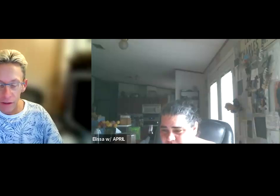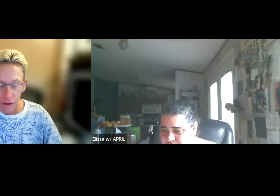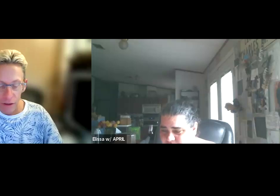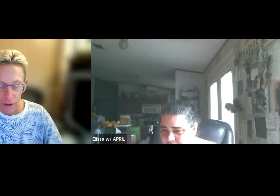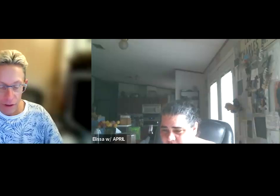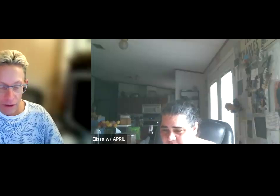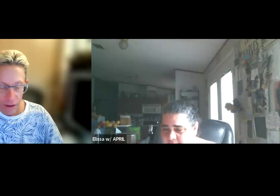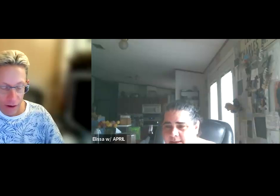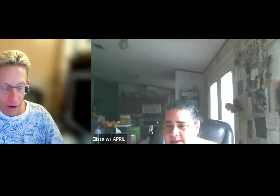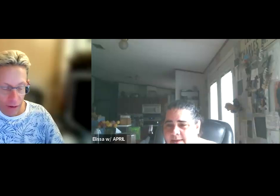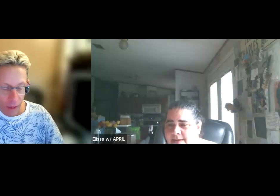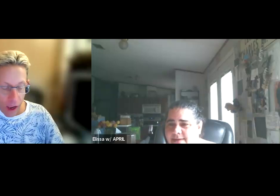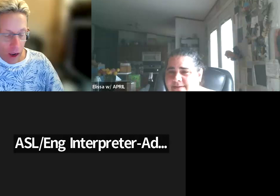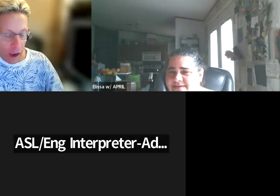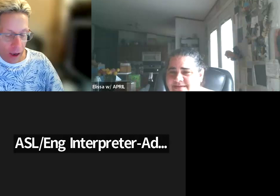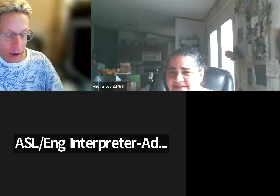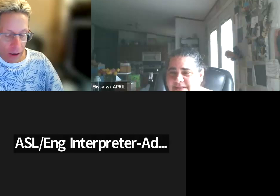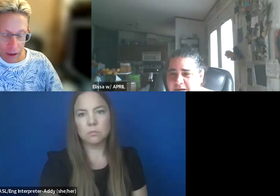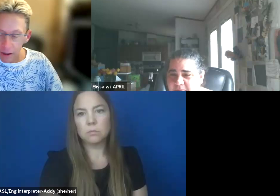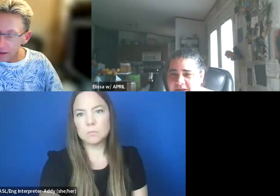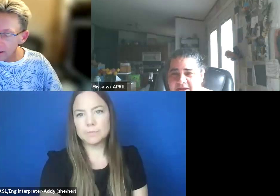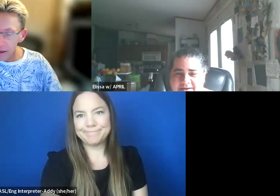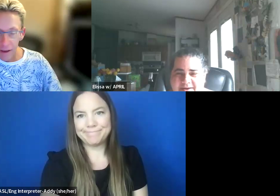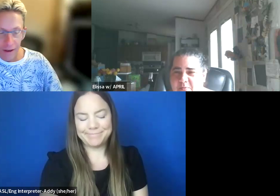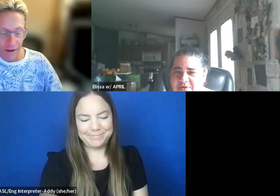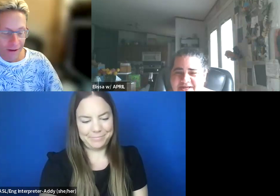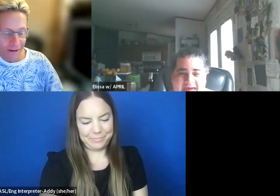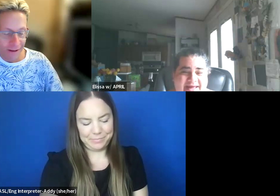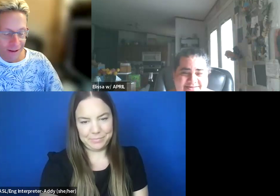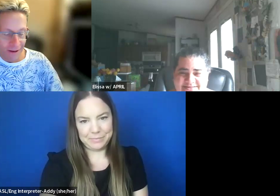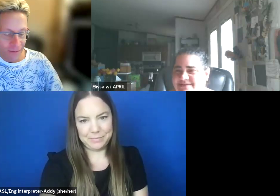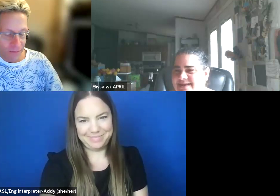Don Dew: There are. Elissa w/ APRIL: Let a man open the gates.